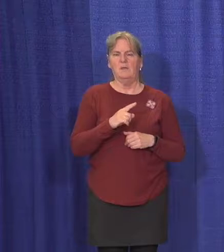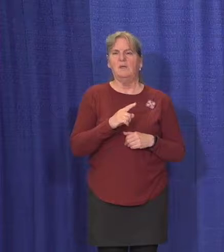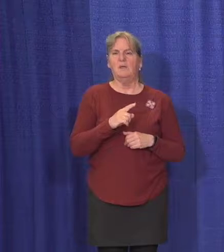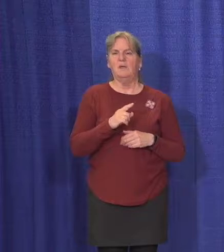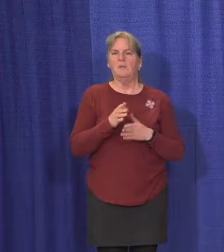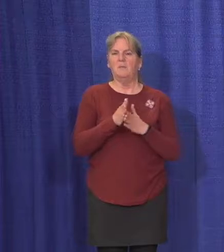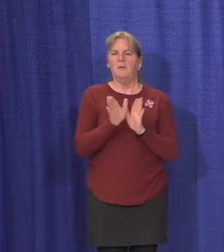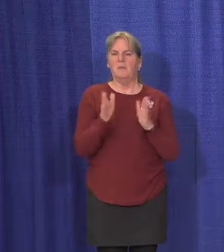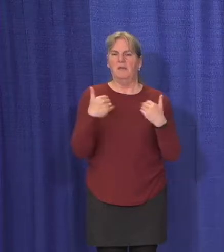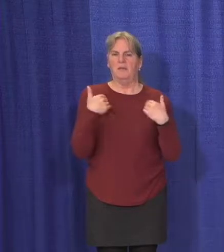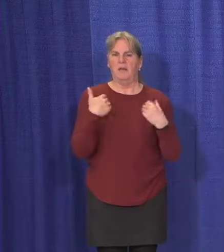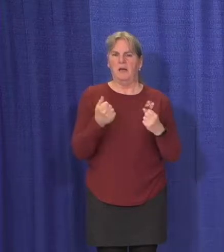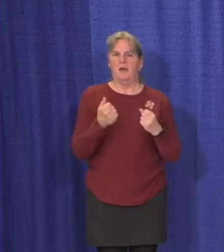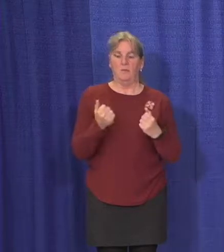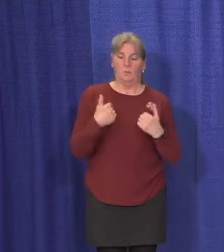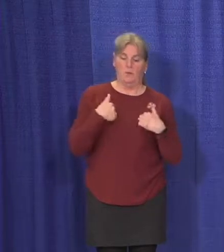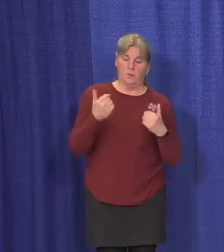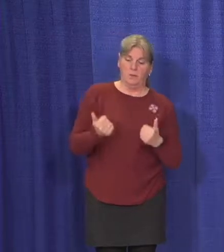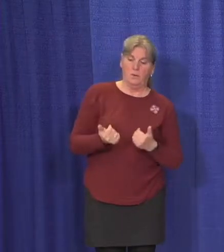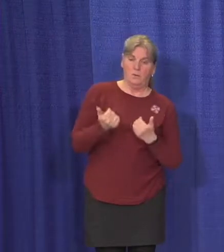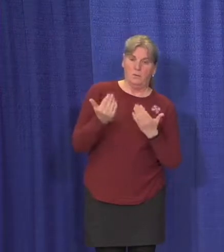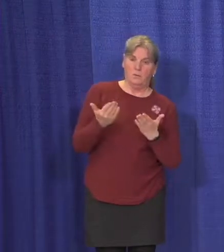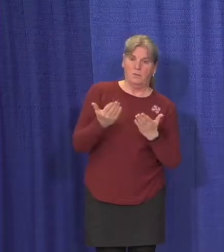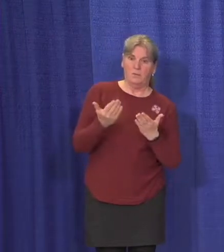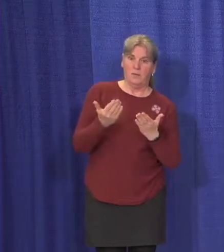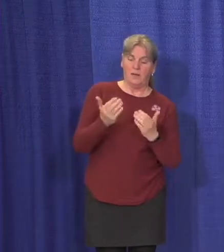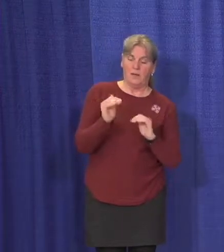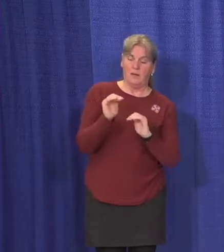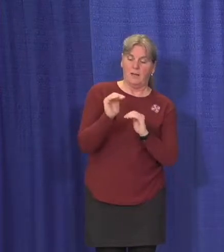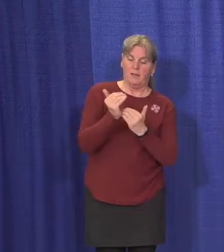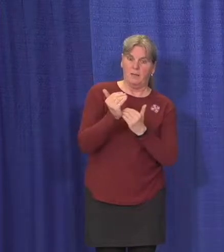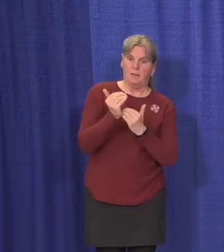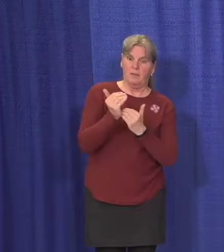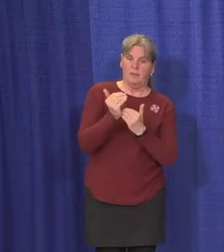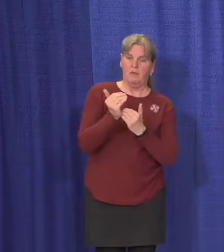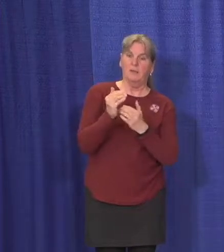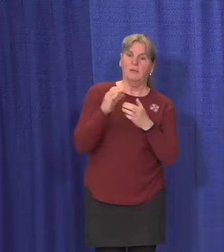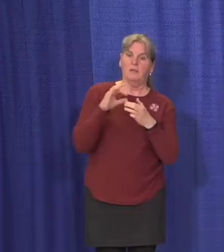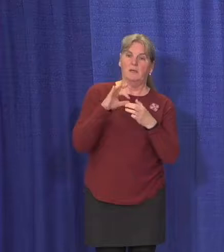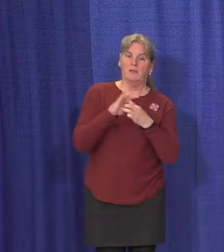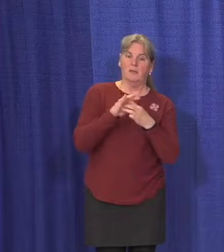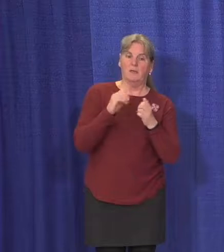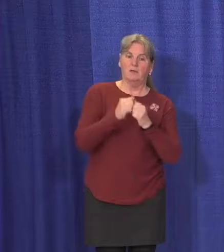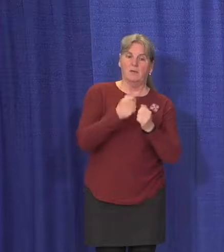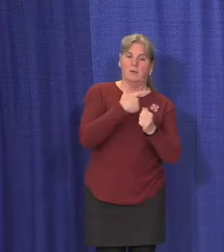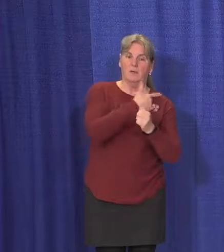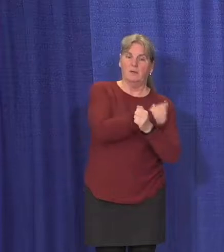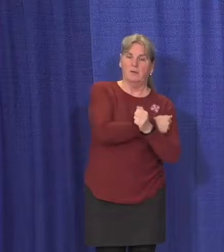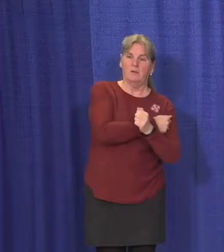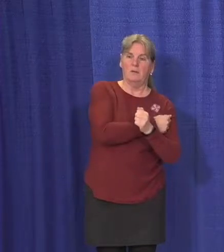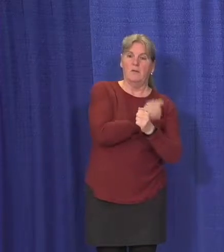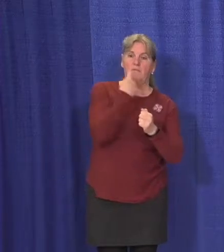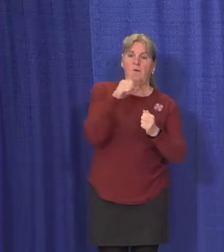practice to either recommend are to put in place restrictions